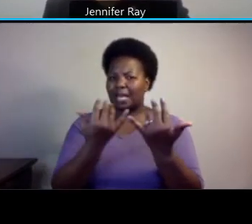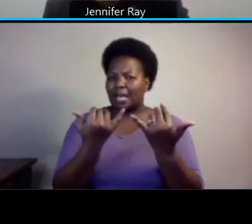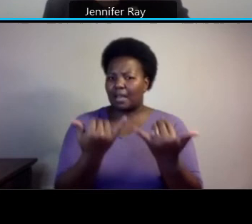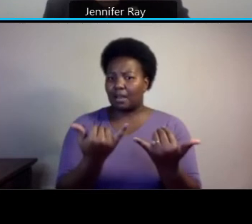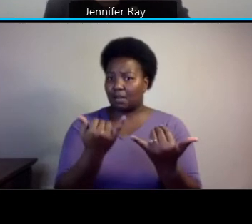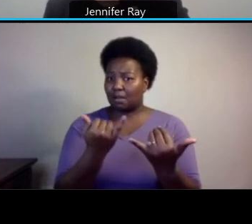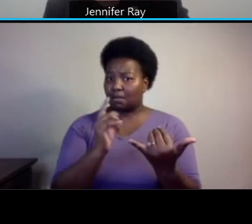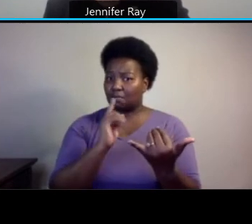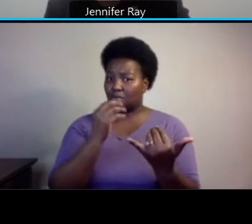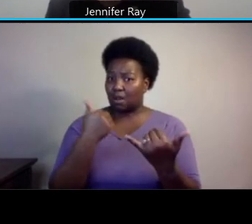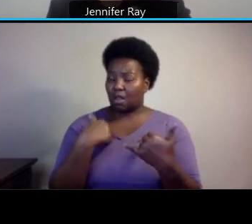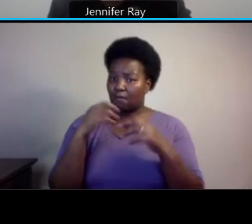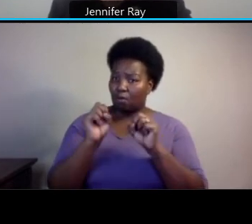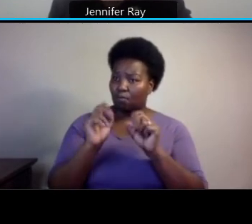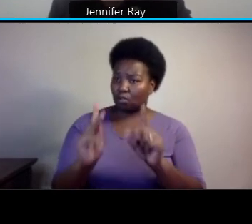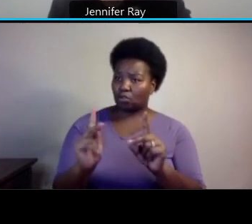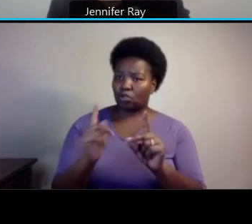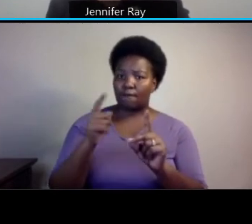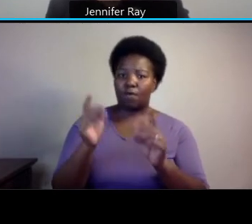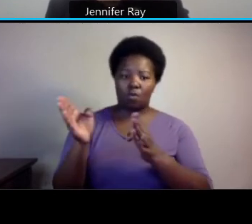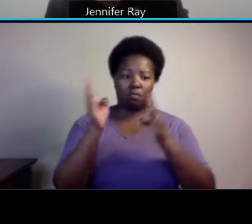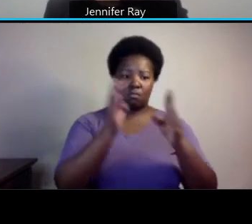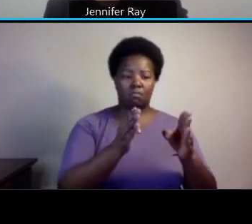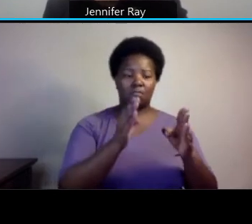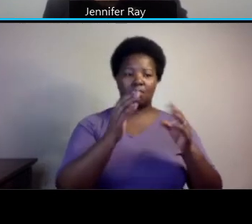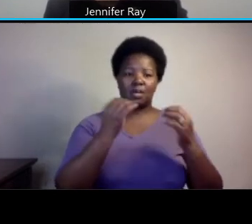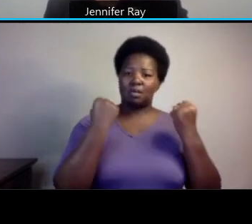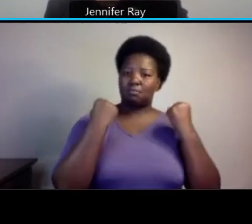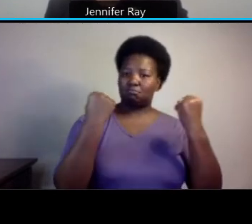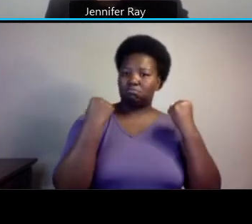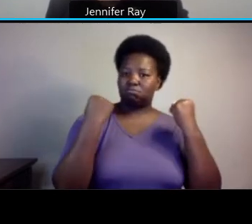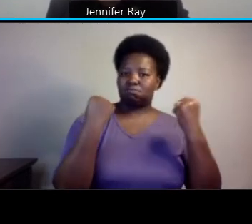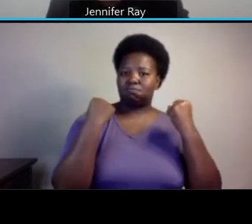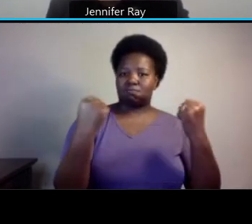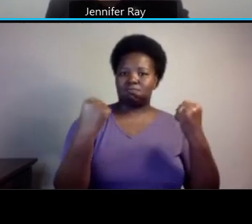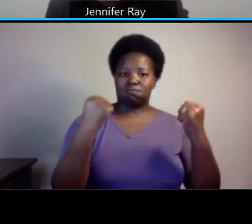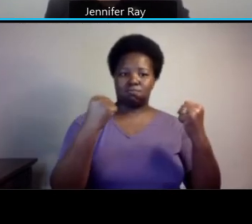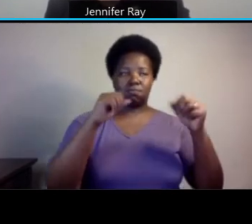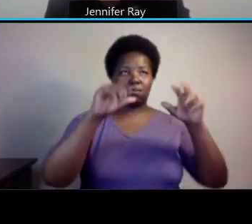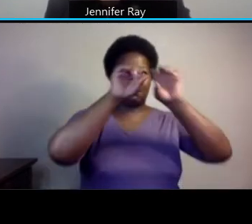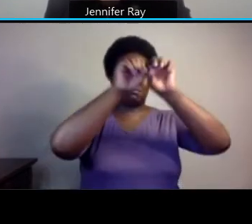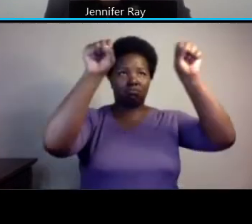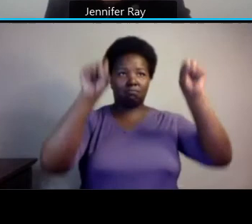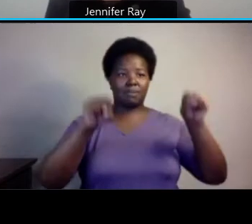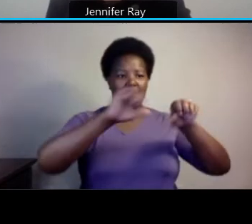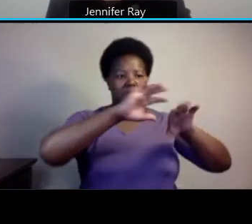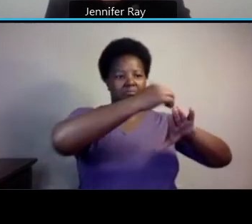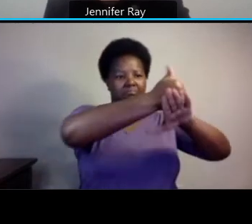of pull-up exercise bars at the play area on the southeast end of the park if not could something